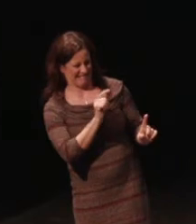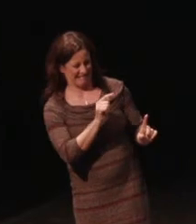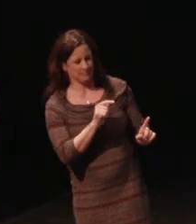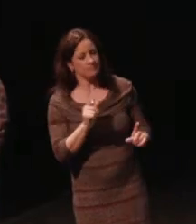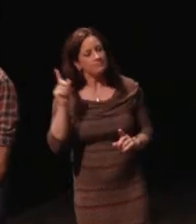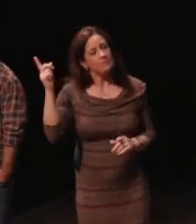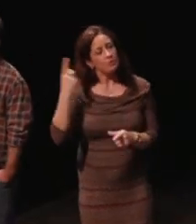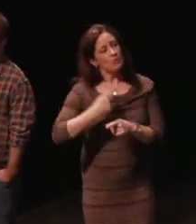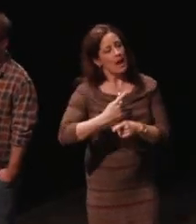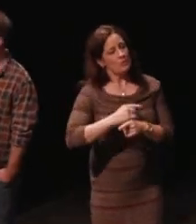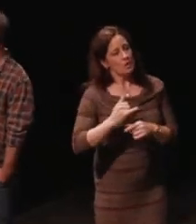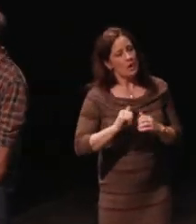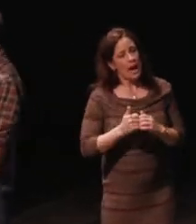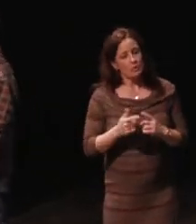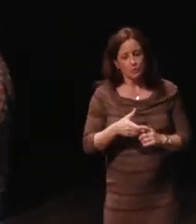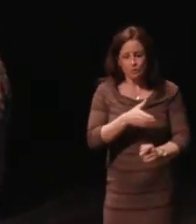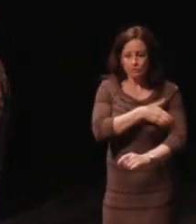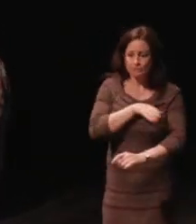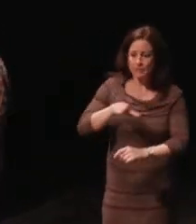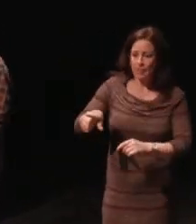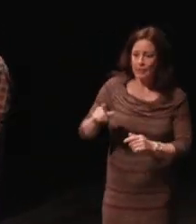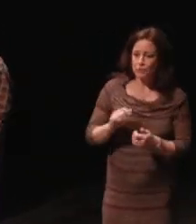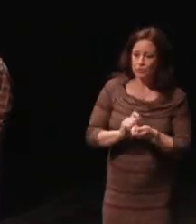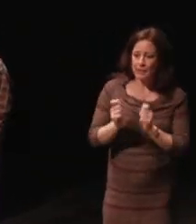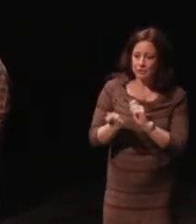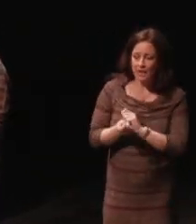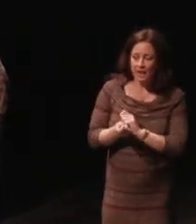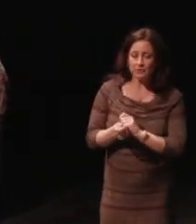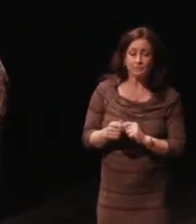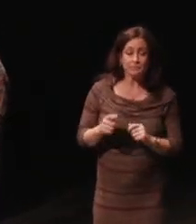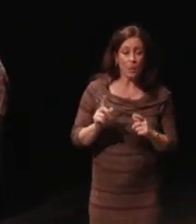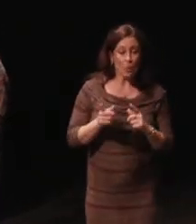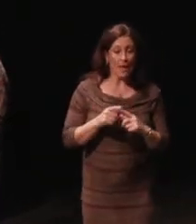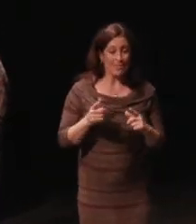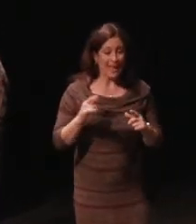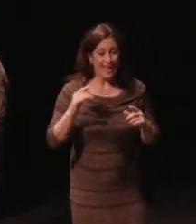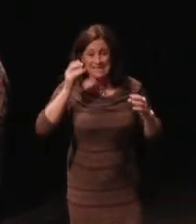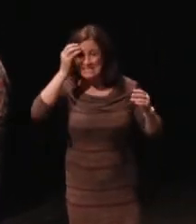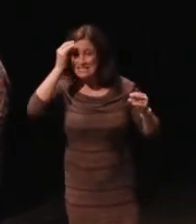To empower the team to make change. Once it demystifies everything that they're trying to conceptualize,